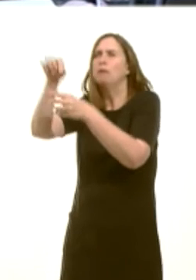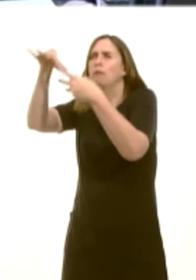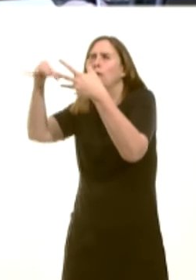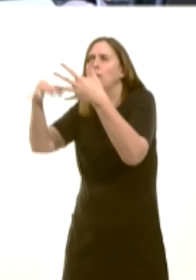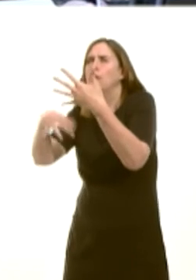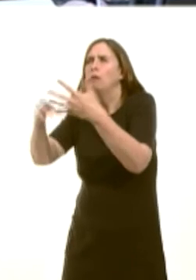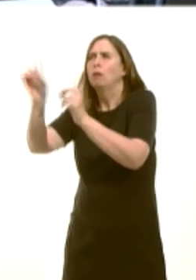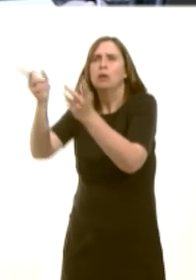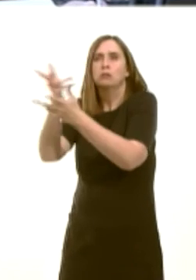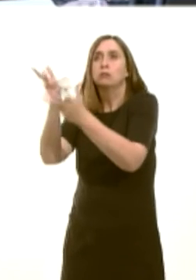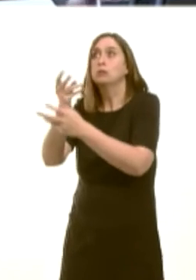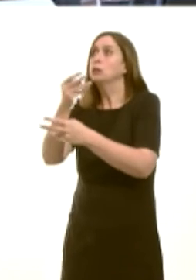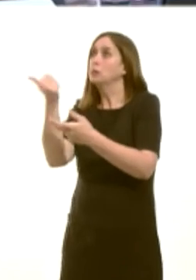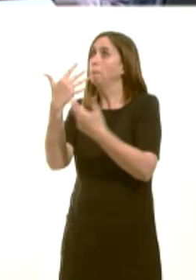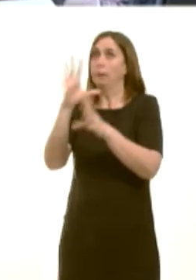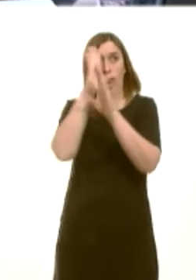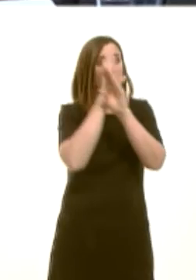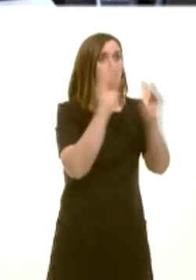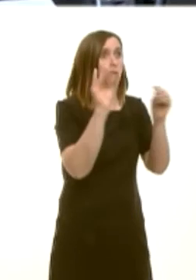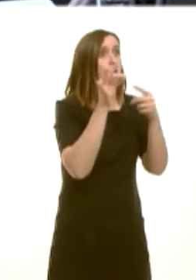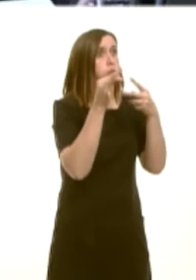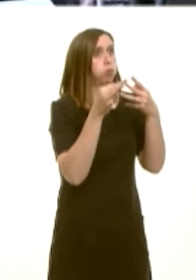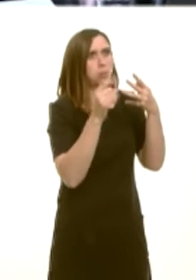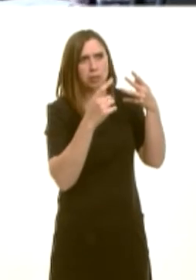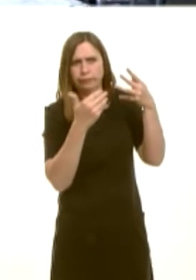some matters that have been made public. We donít know where those negotiations will